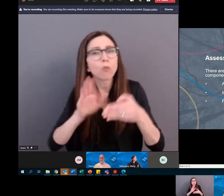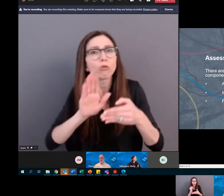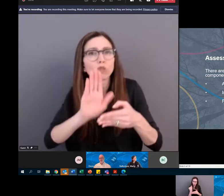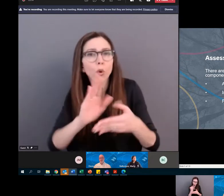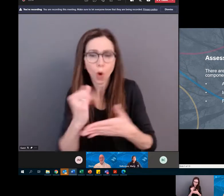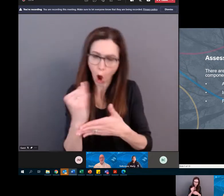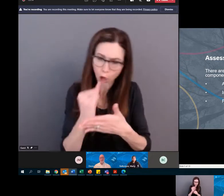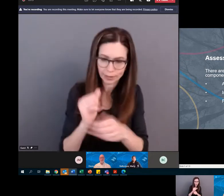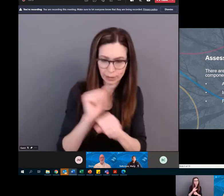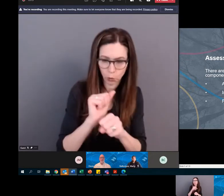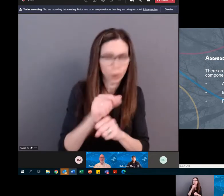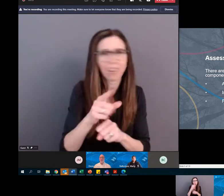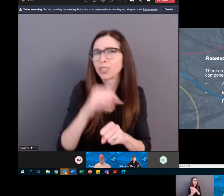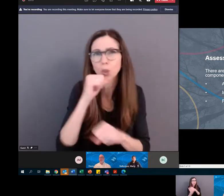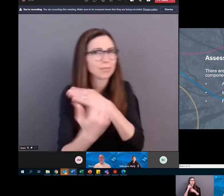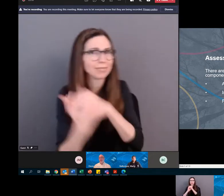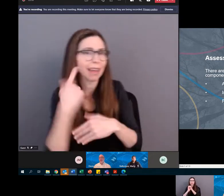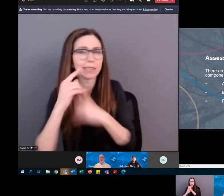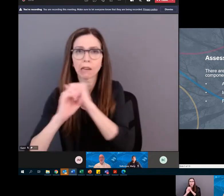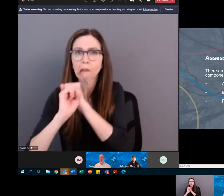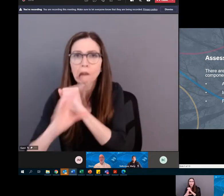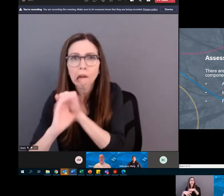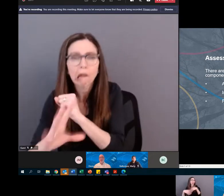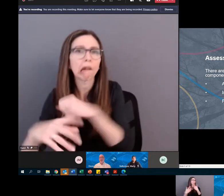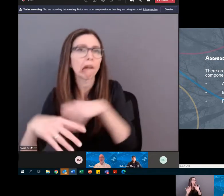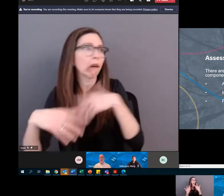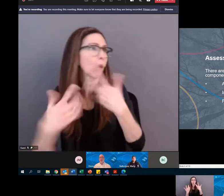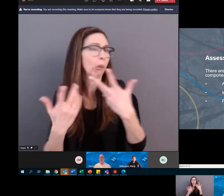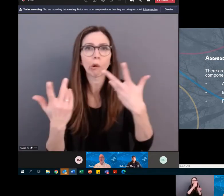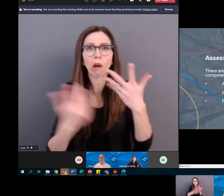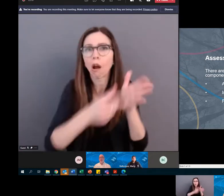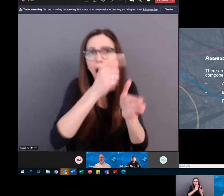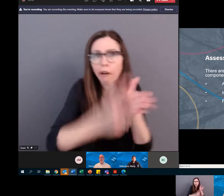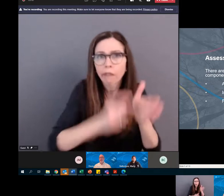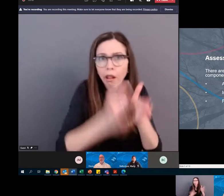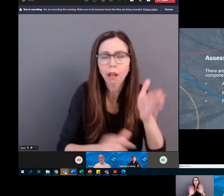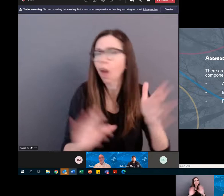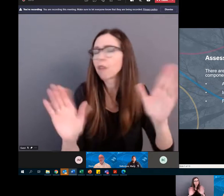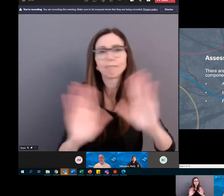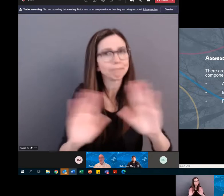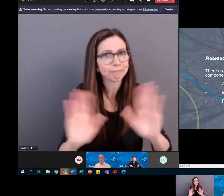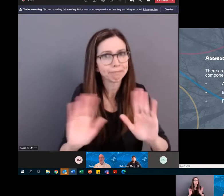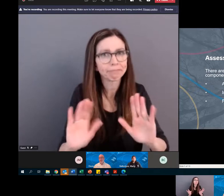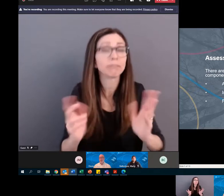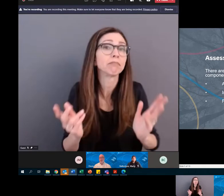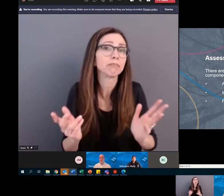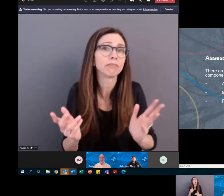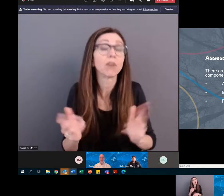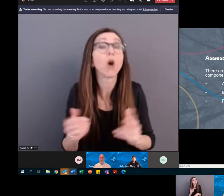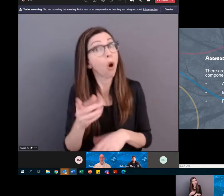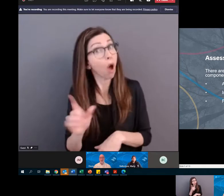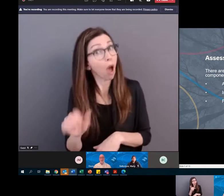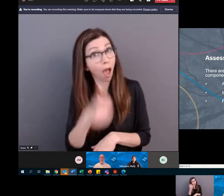promotional videos. You can also include the work or activities of your